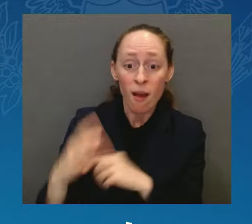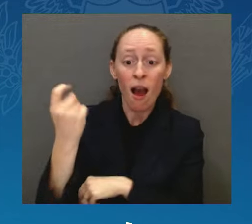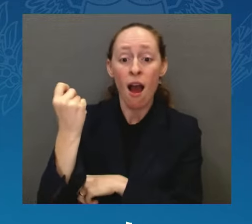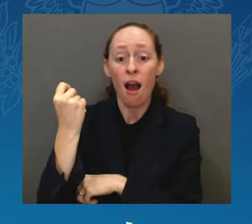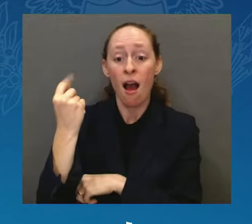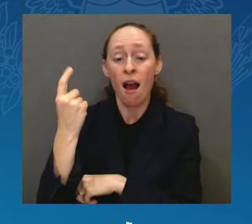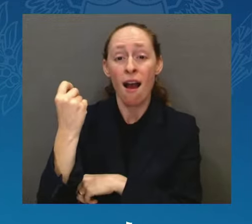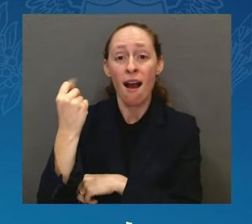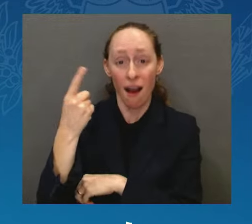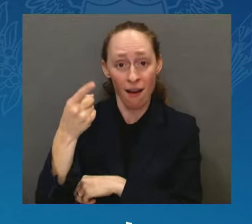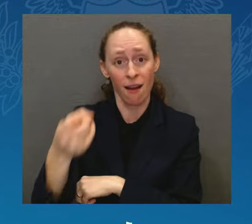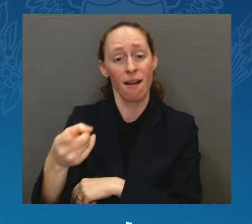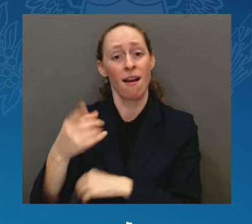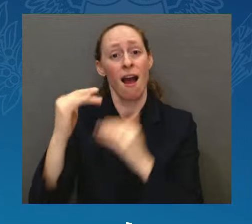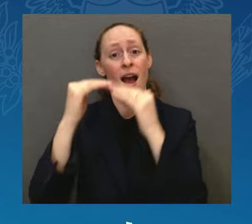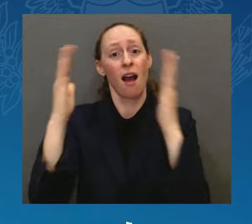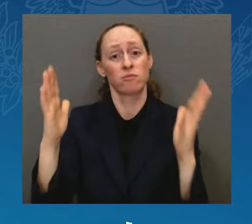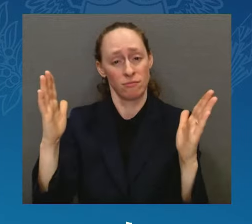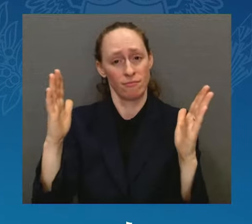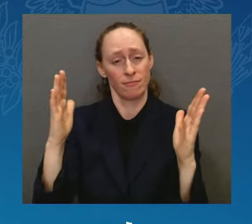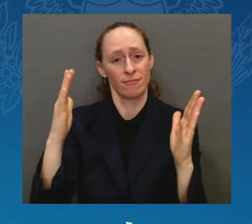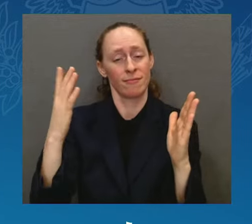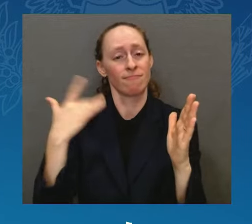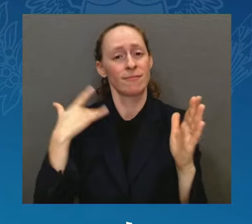by the people who walk through its halls.